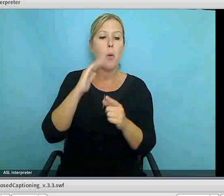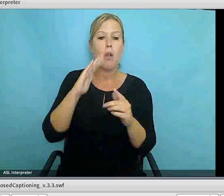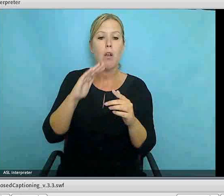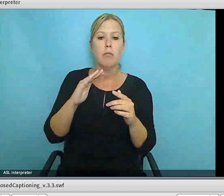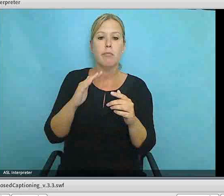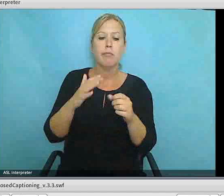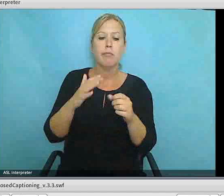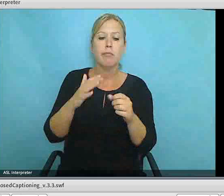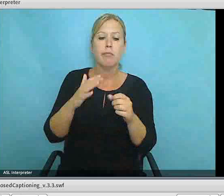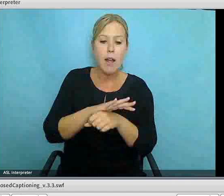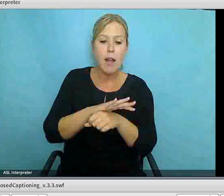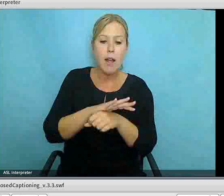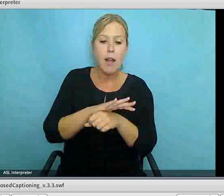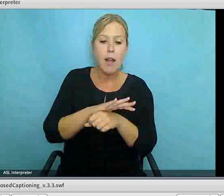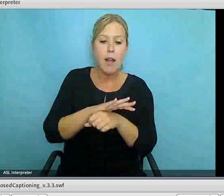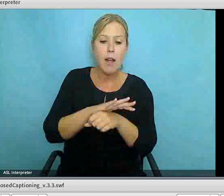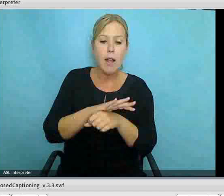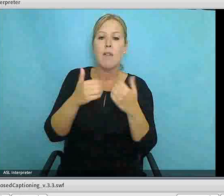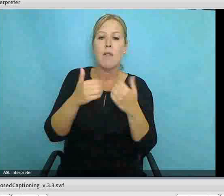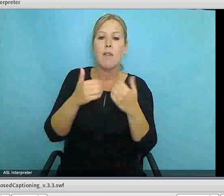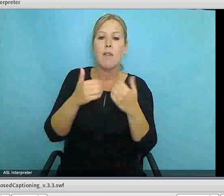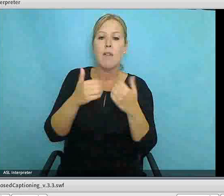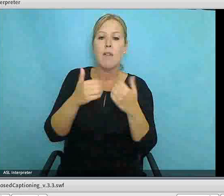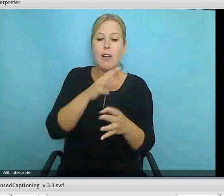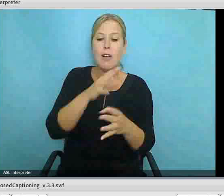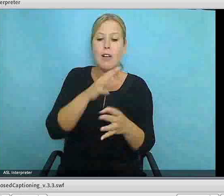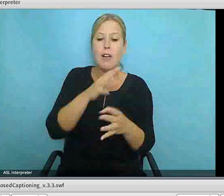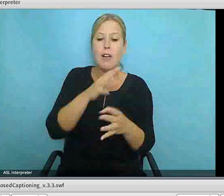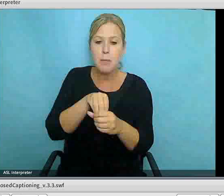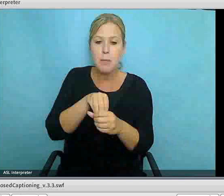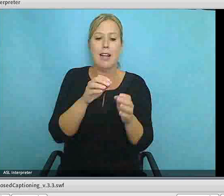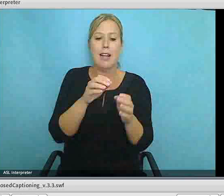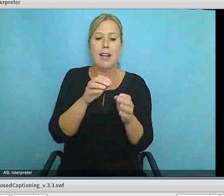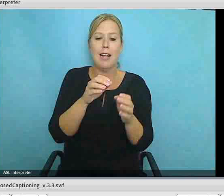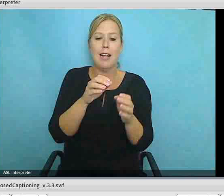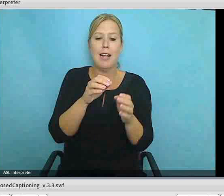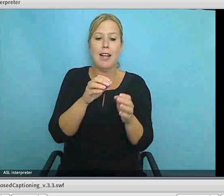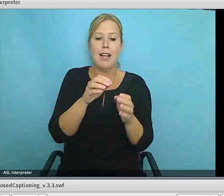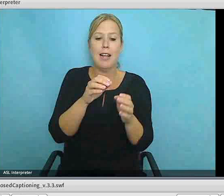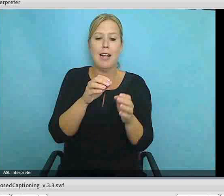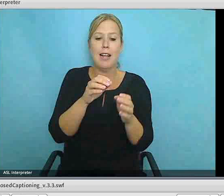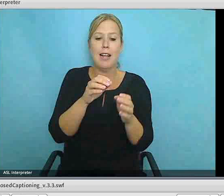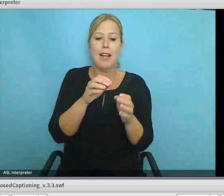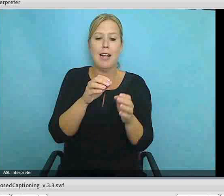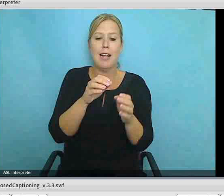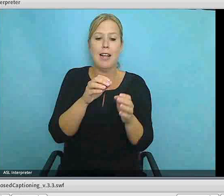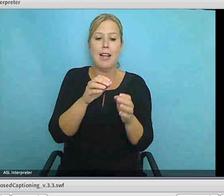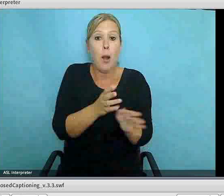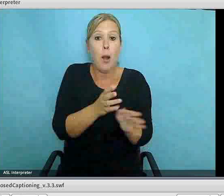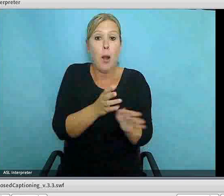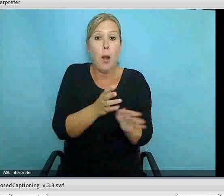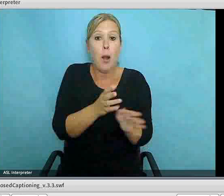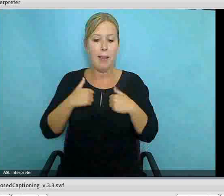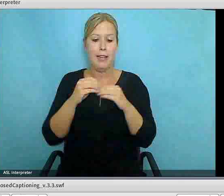homes as those in the community. And actually, we're hoping that their involvement will actually help in the cases where there